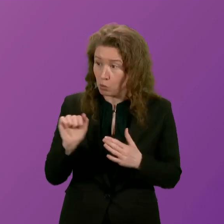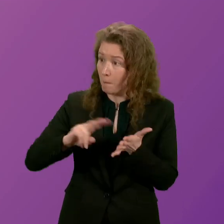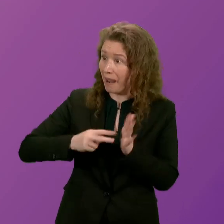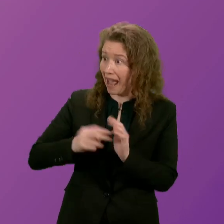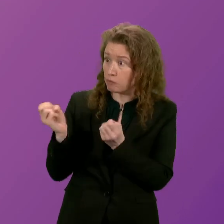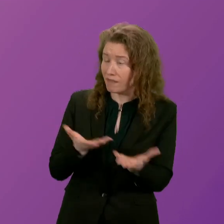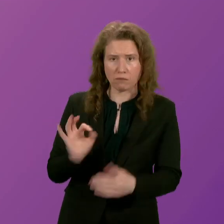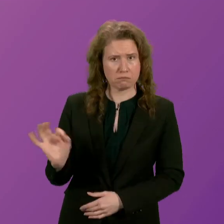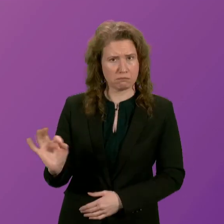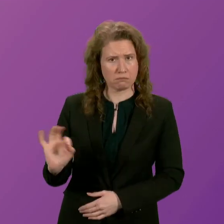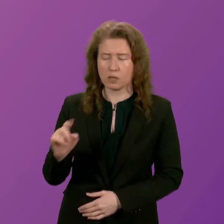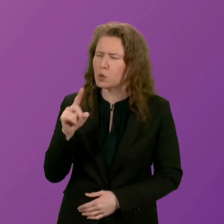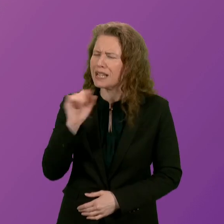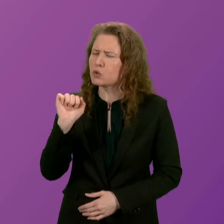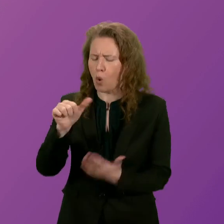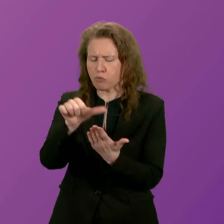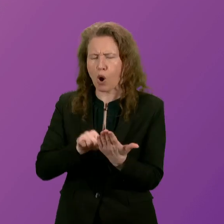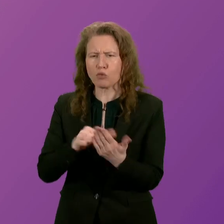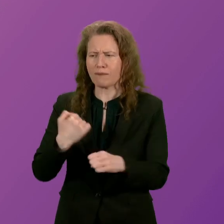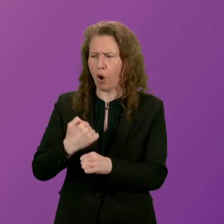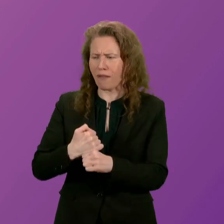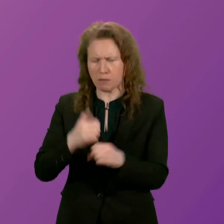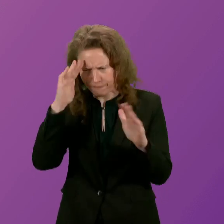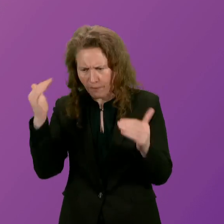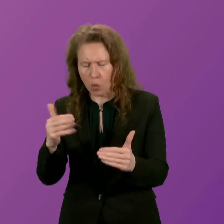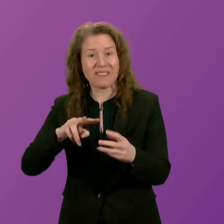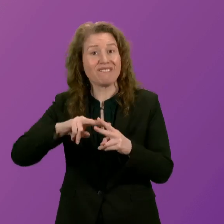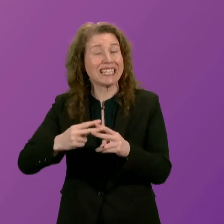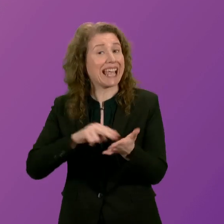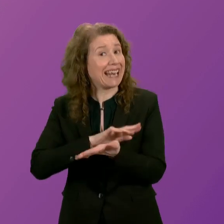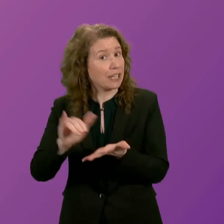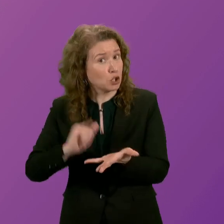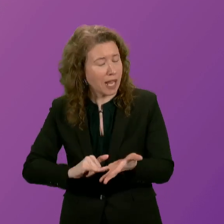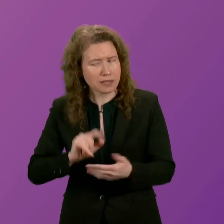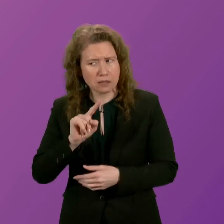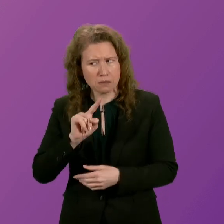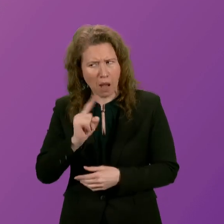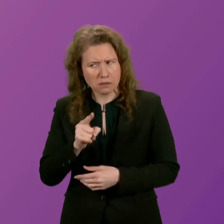He said that the focus of his programme for government was fixing the NHS, which he and